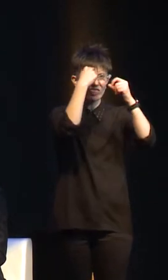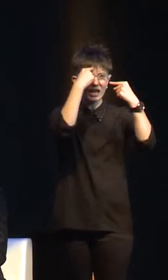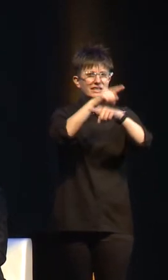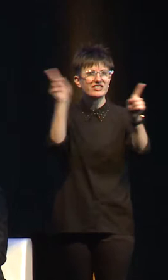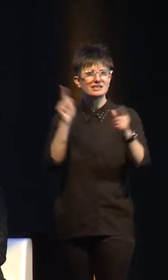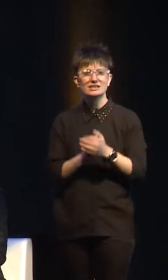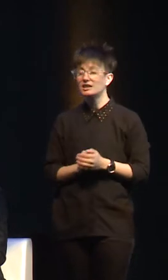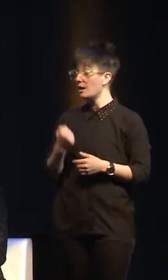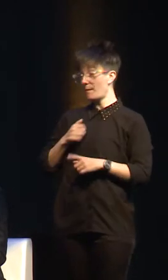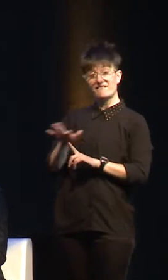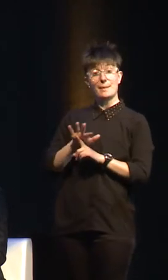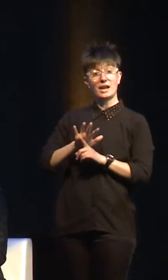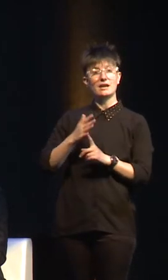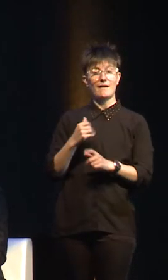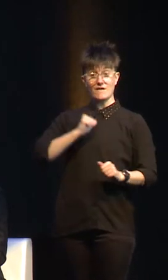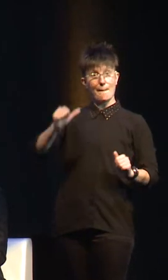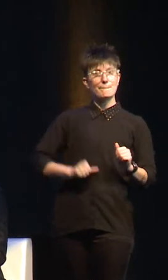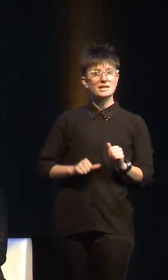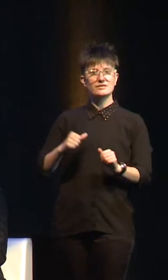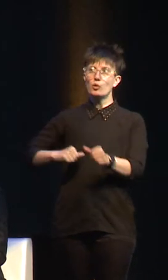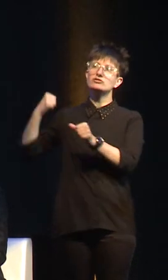a hundred years they would they work their farm. I was the first one that was born and